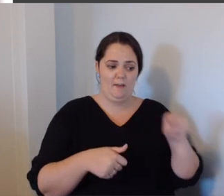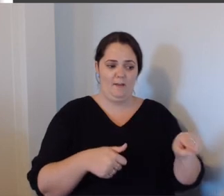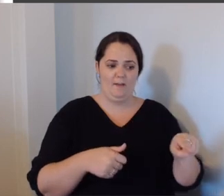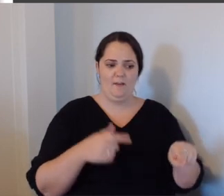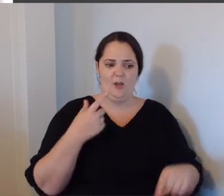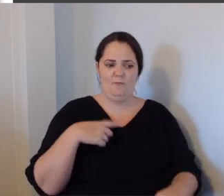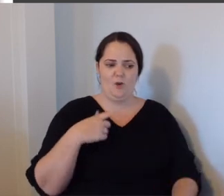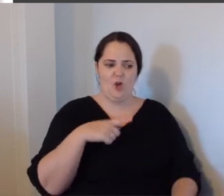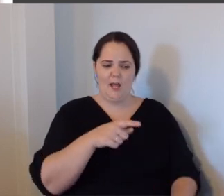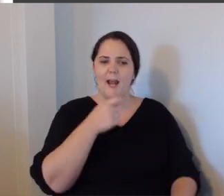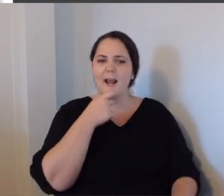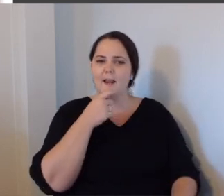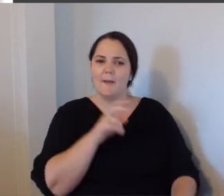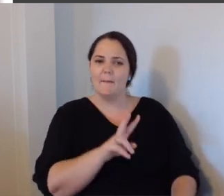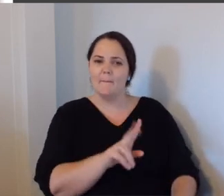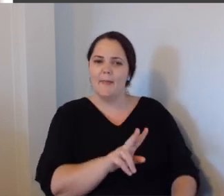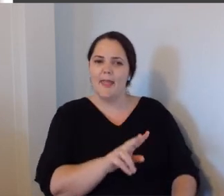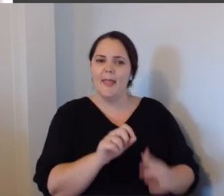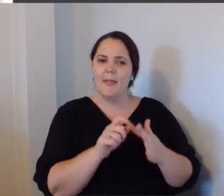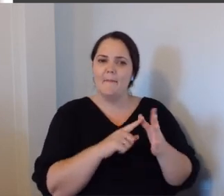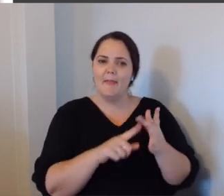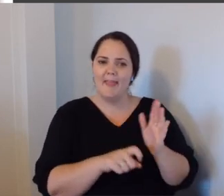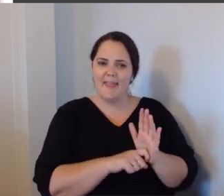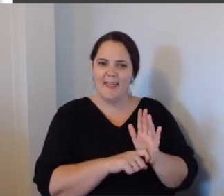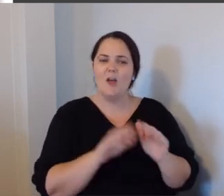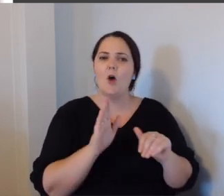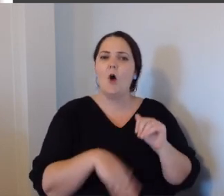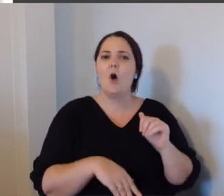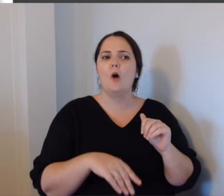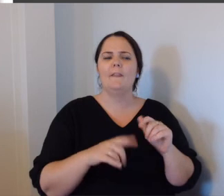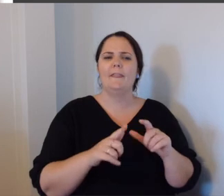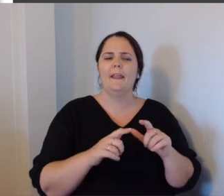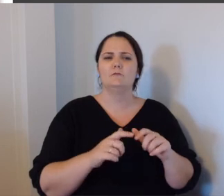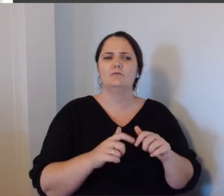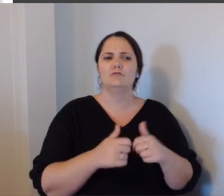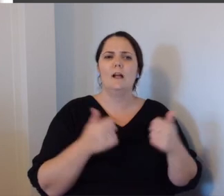is an exhibition that paired the great Norwegian expressionist painter Edvard Munch and Emin and